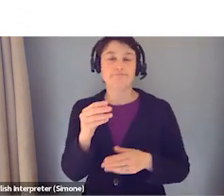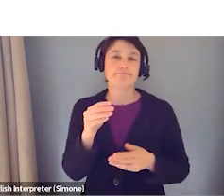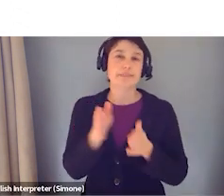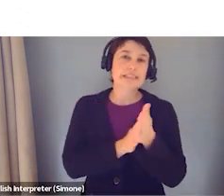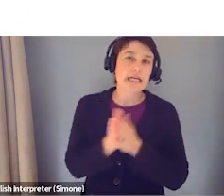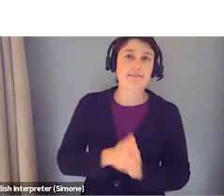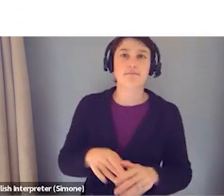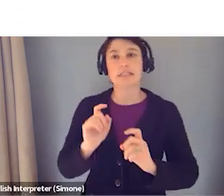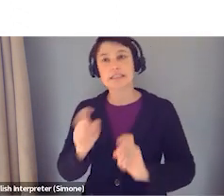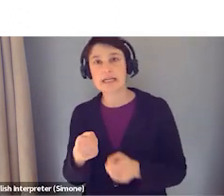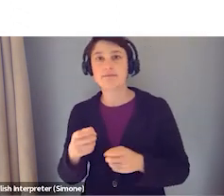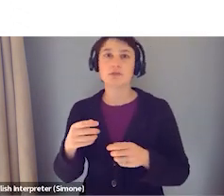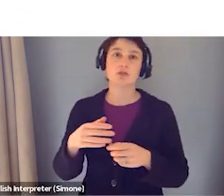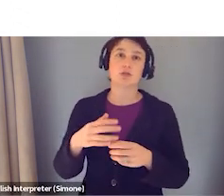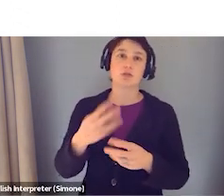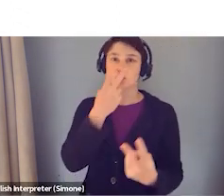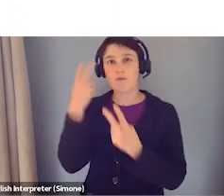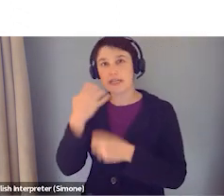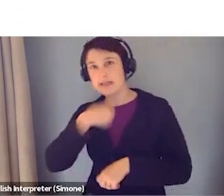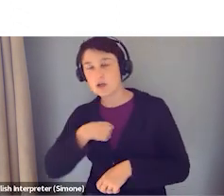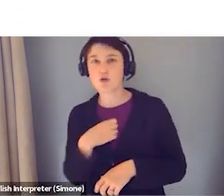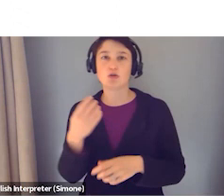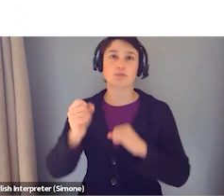or entertainment costs, they must be justified in the budget.